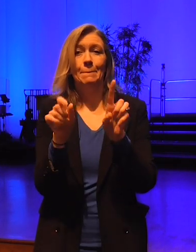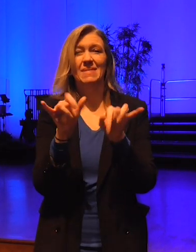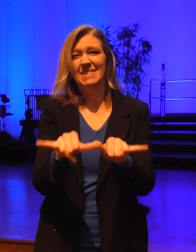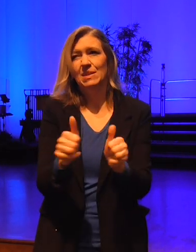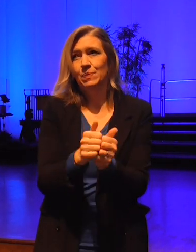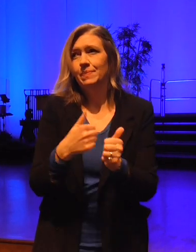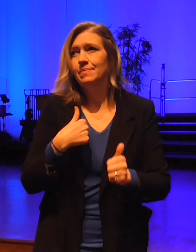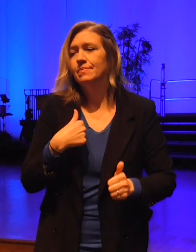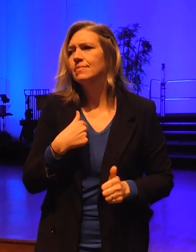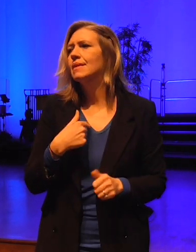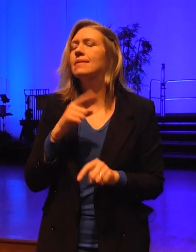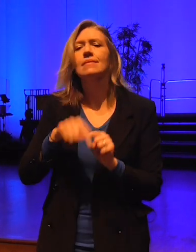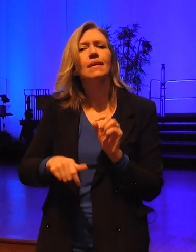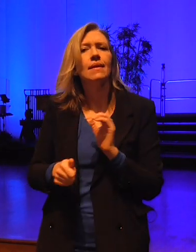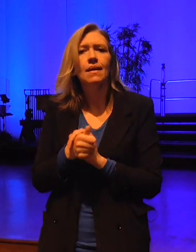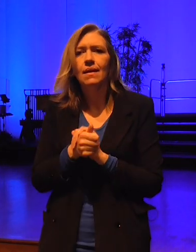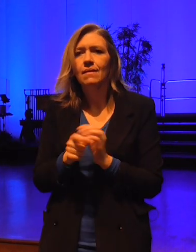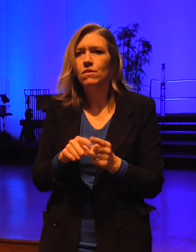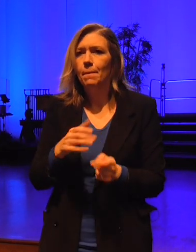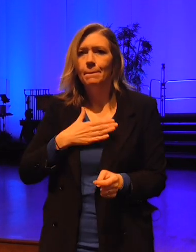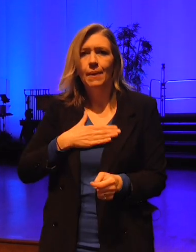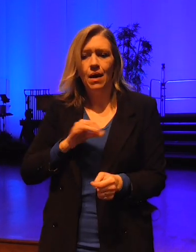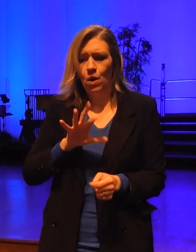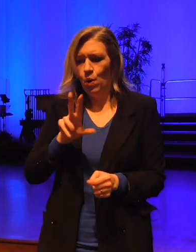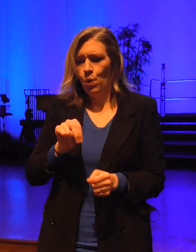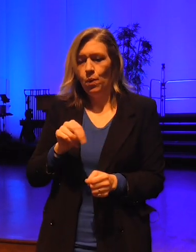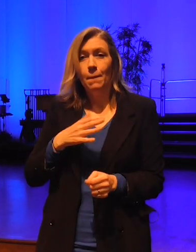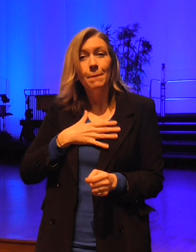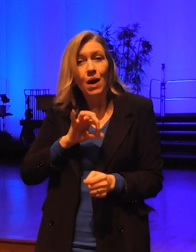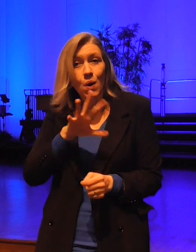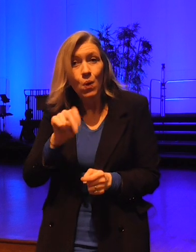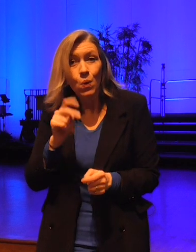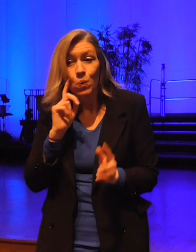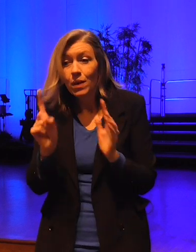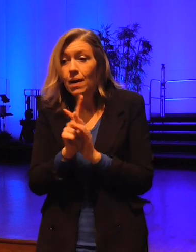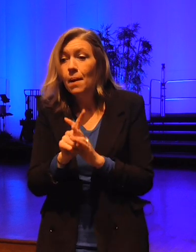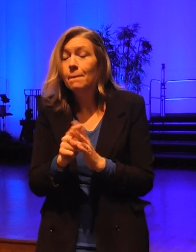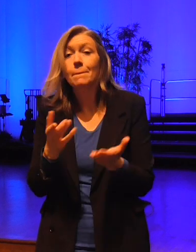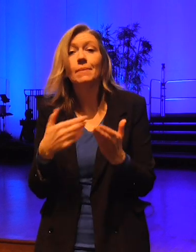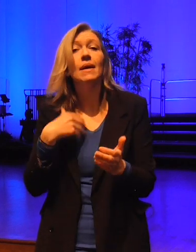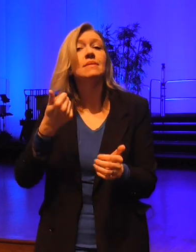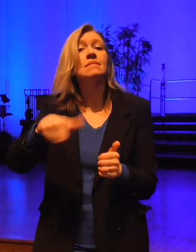own my own shall come to me even though I deny it for there is nothing in me that can hinder